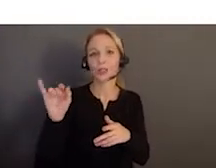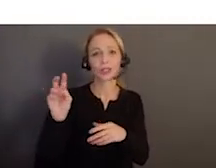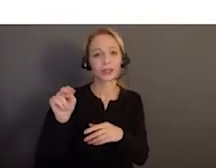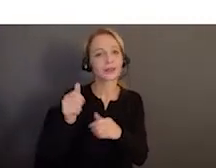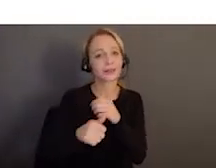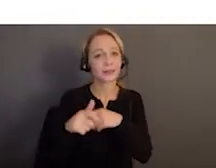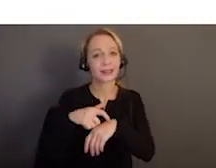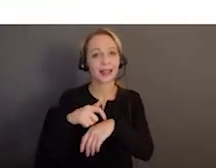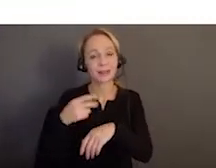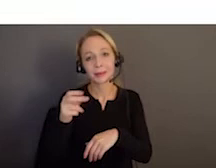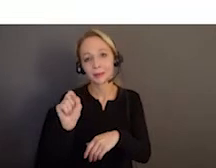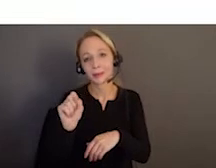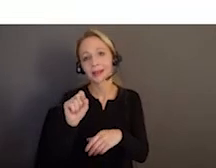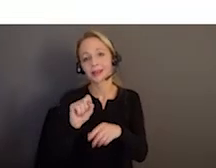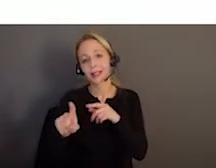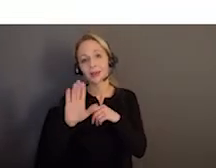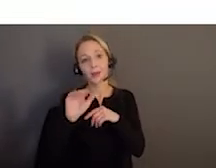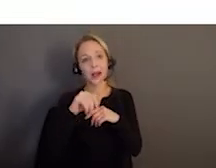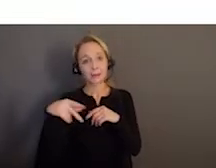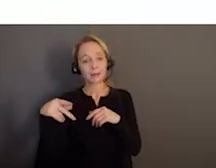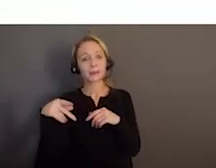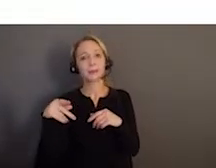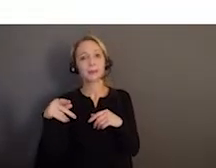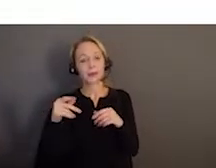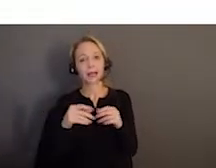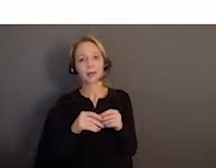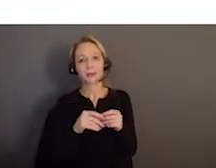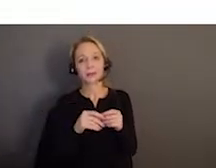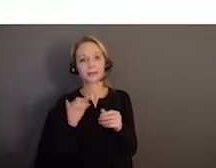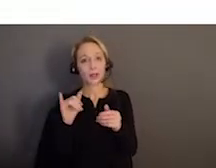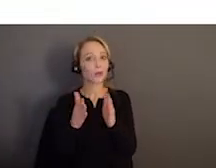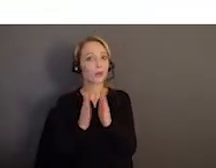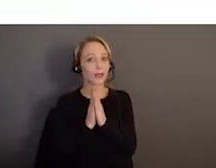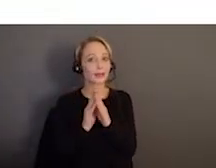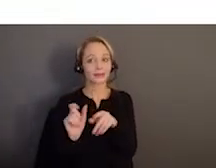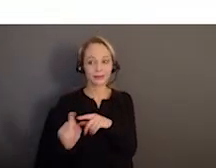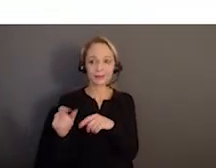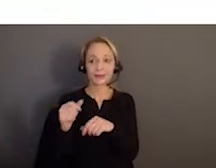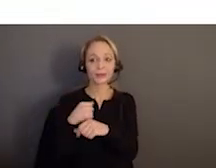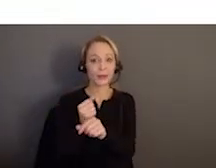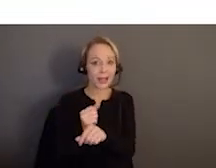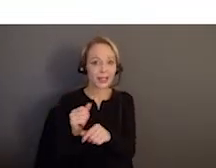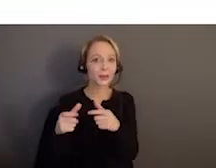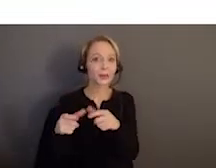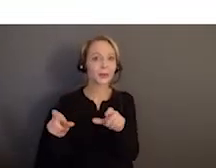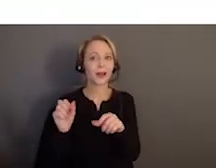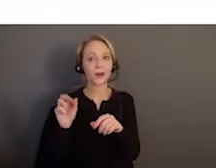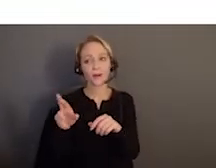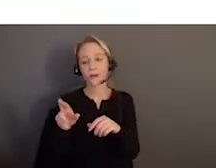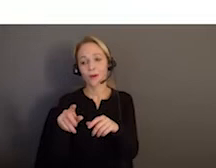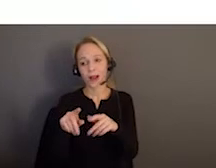SENDS YOUR APP A REQUEST TO CREATE THE COUPON OR EXECUTE AN ACTION.